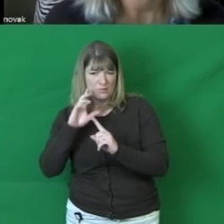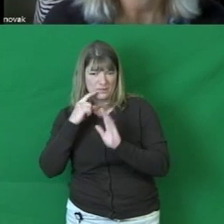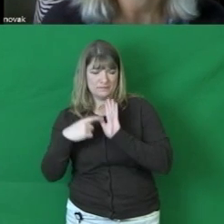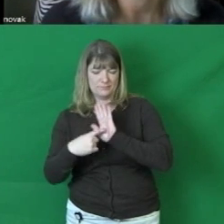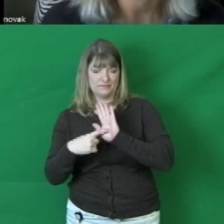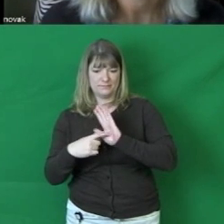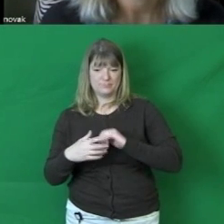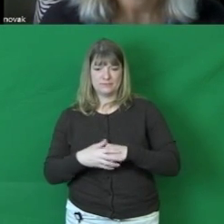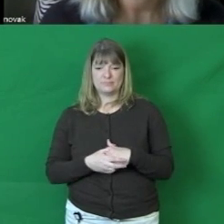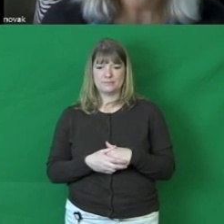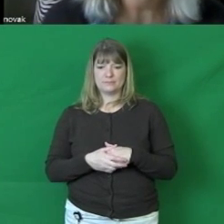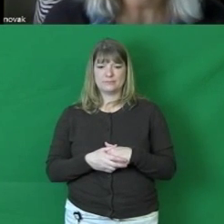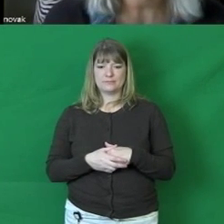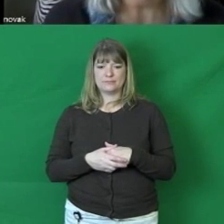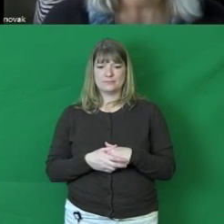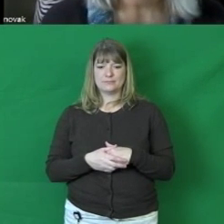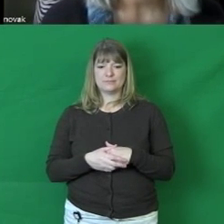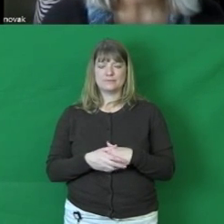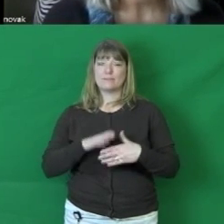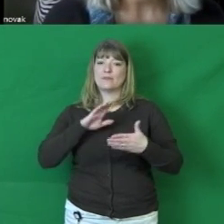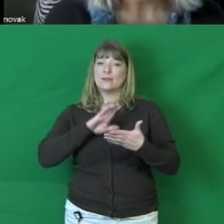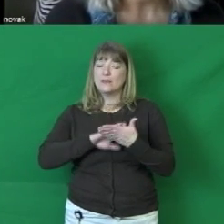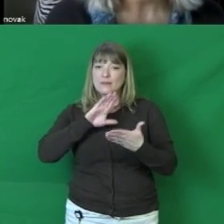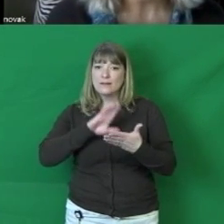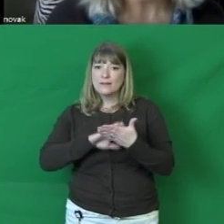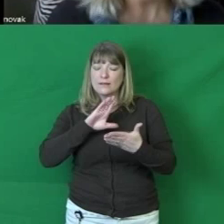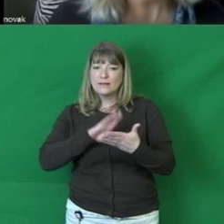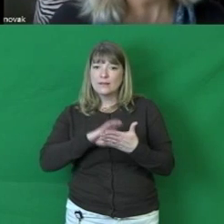vocabulary. This is a chant that actually teaches